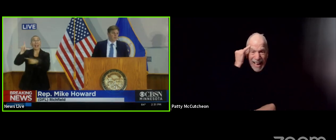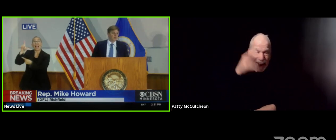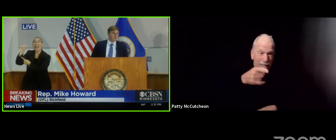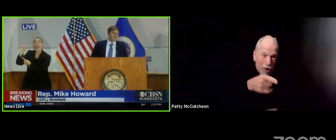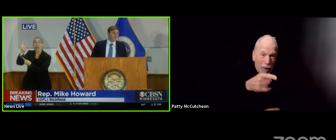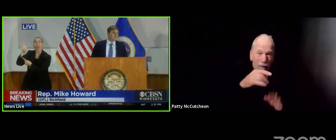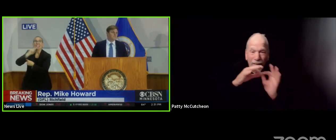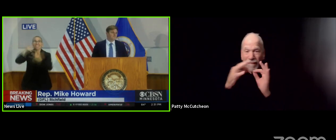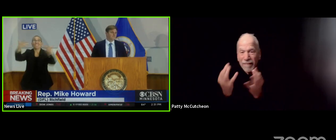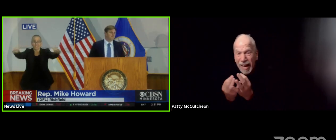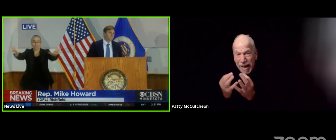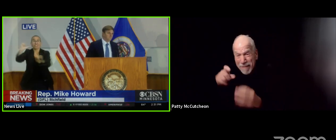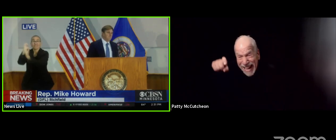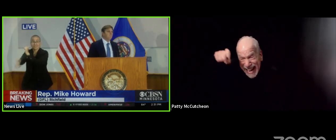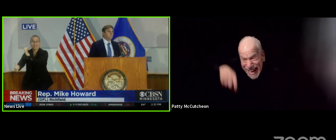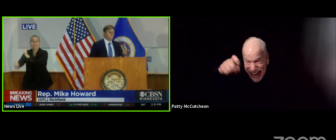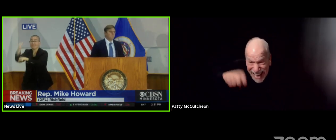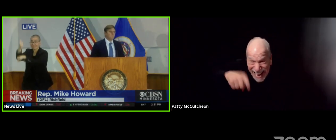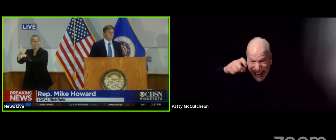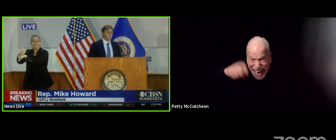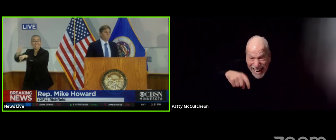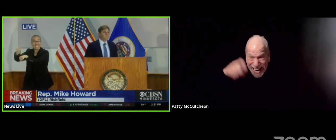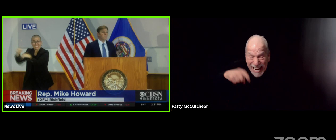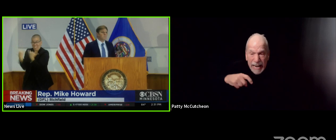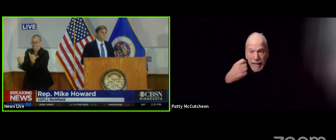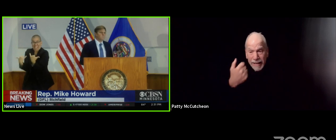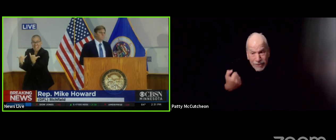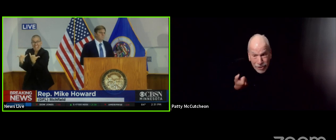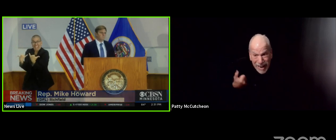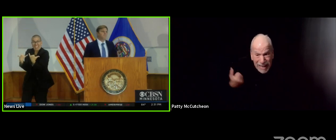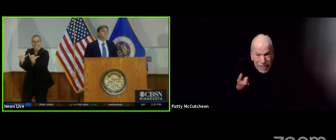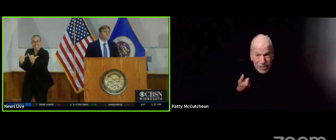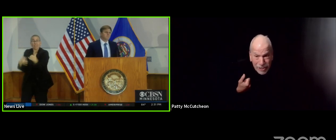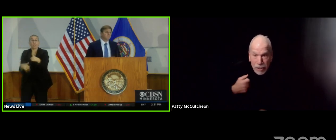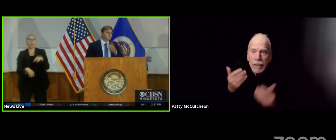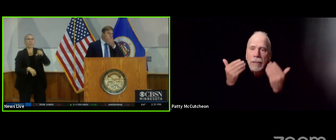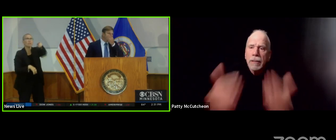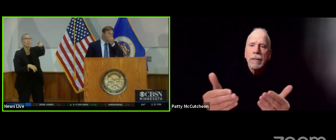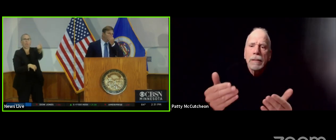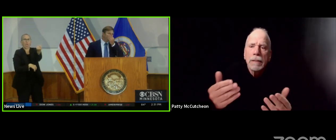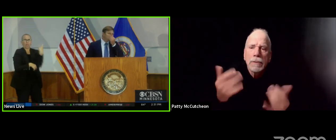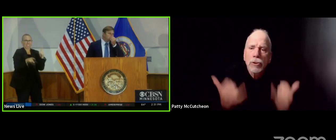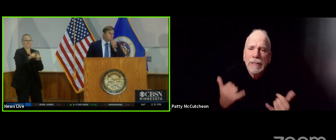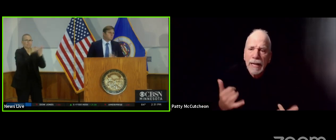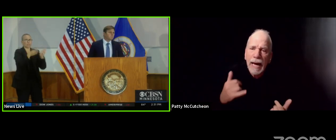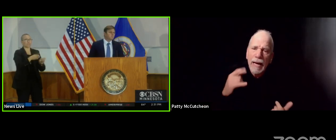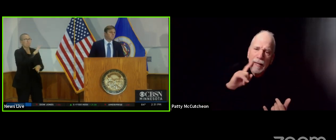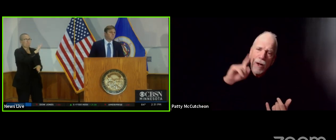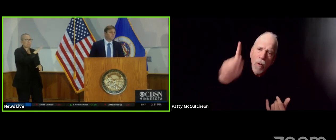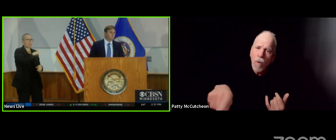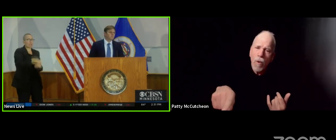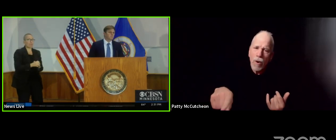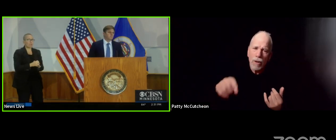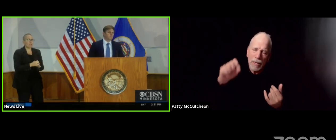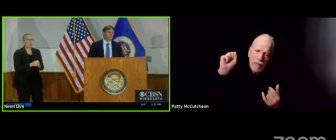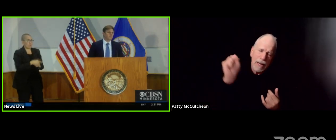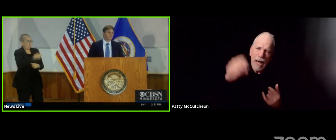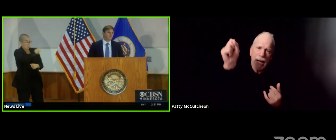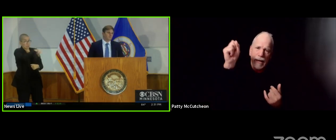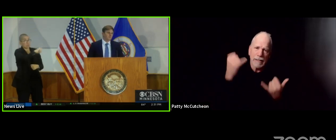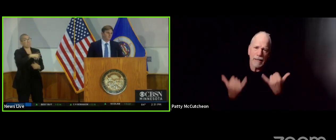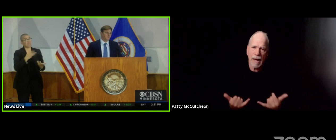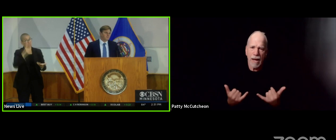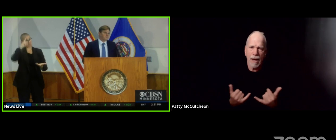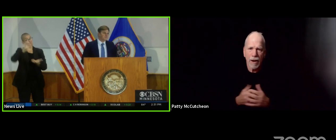RIGHT NOW TODAY. ≫ DO YOU BELIEVE THAT PHARMA MISLED THE